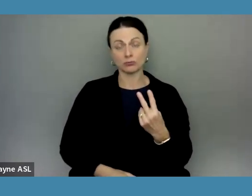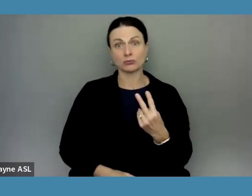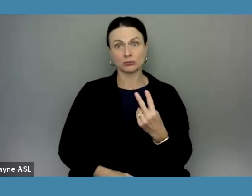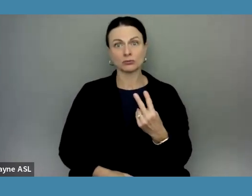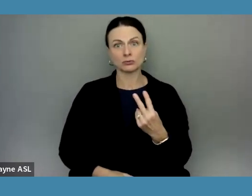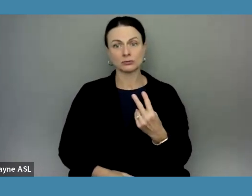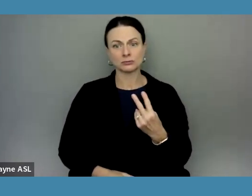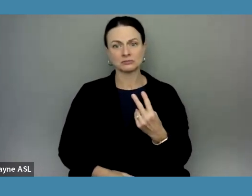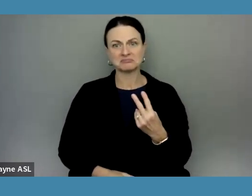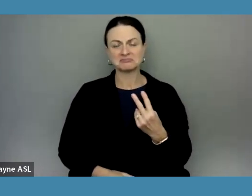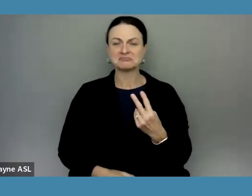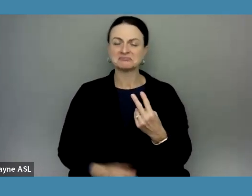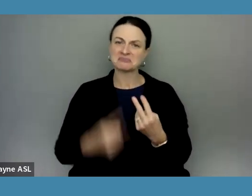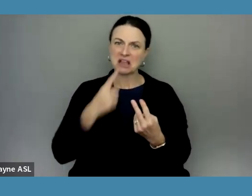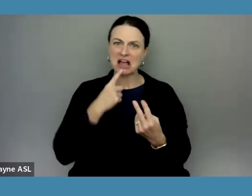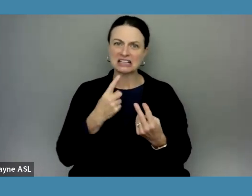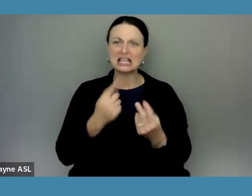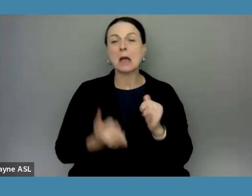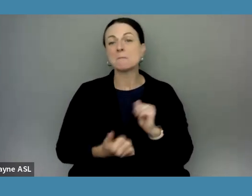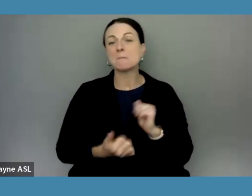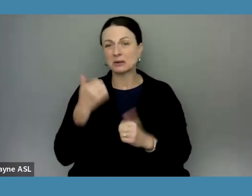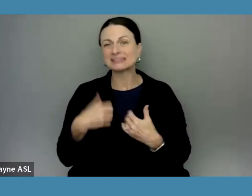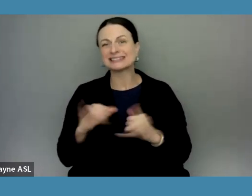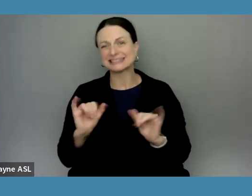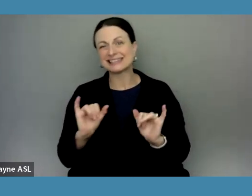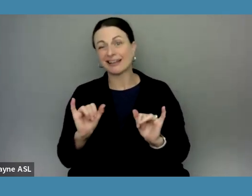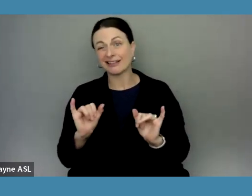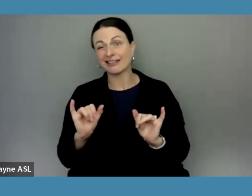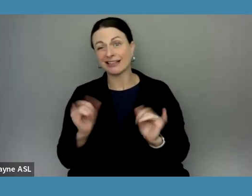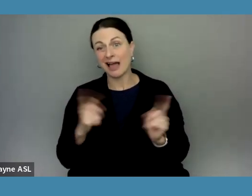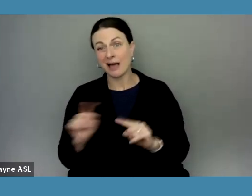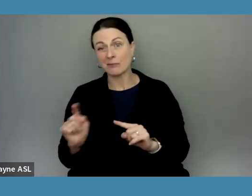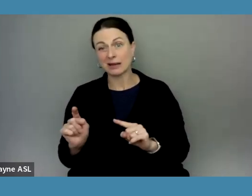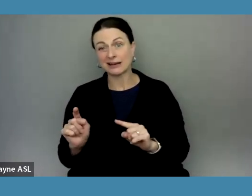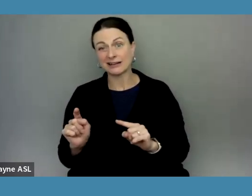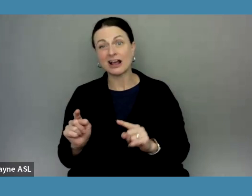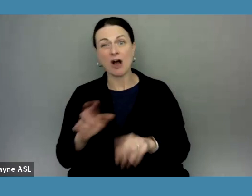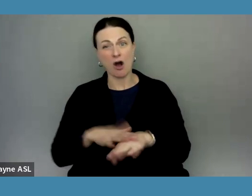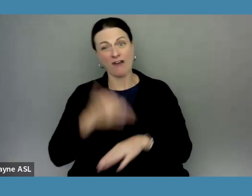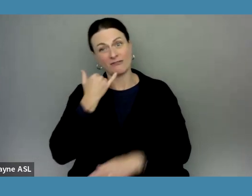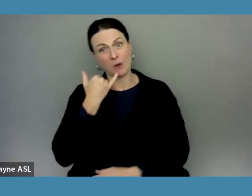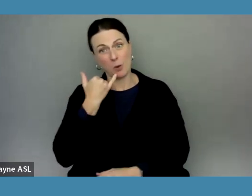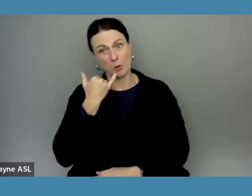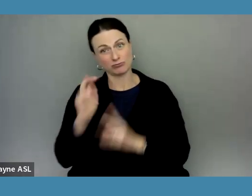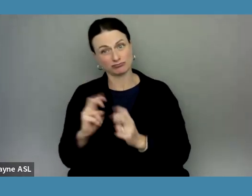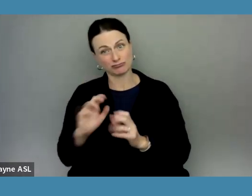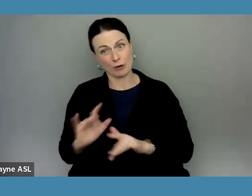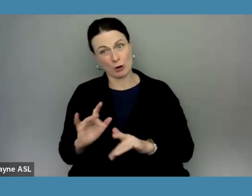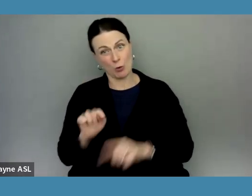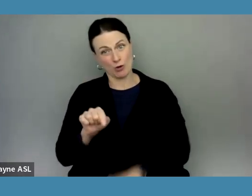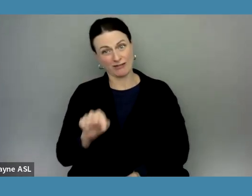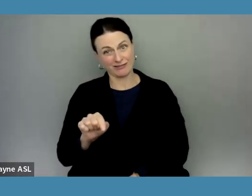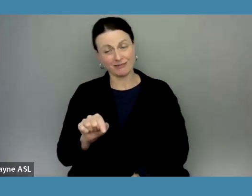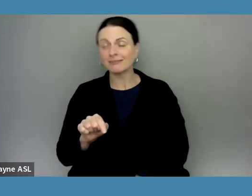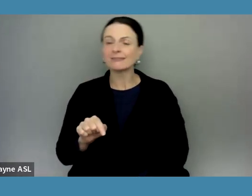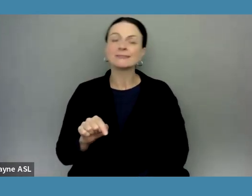I would say the lion's share of those are still conducted via phone on a recorded line. However, if you choose to,